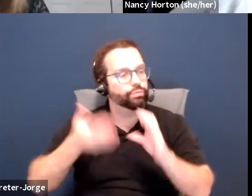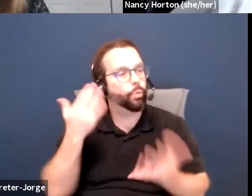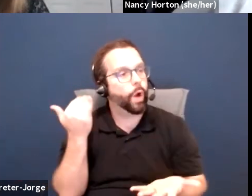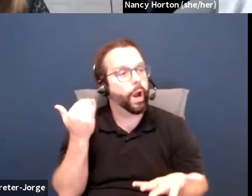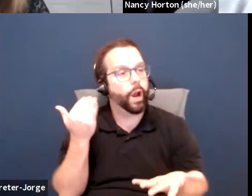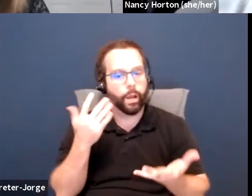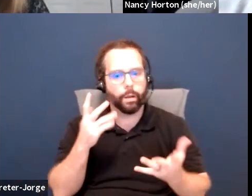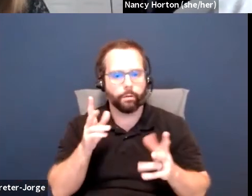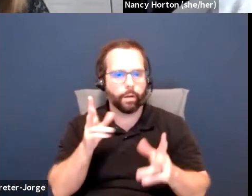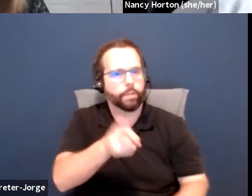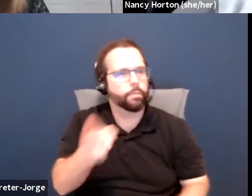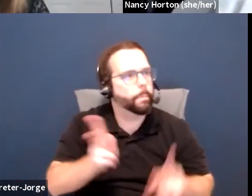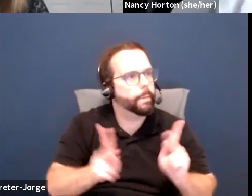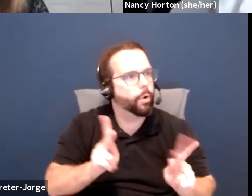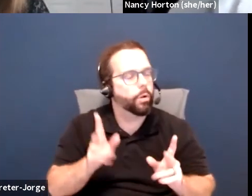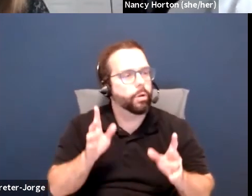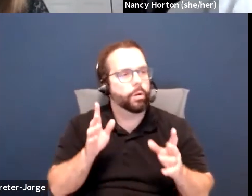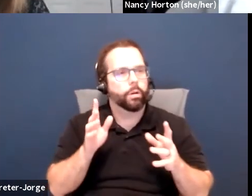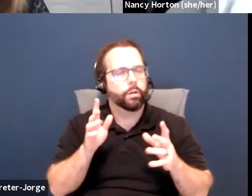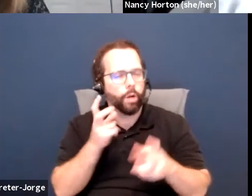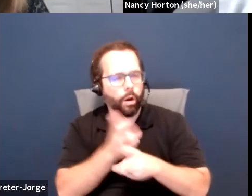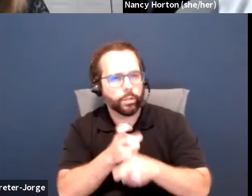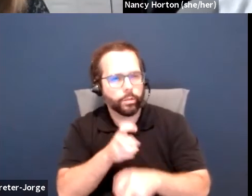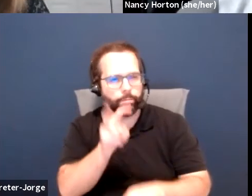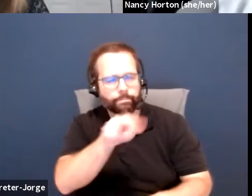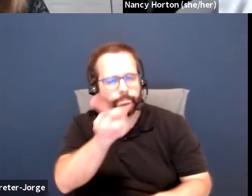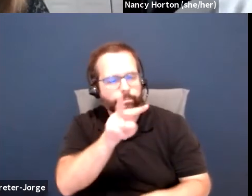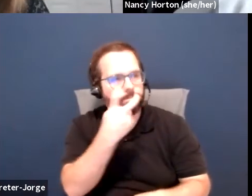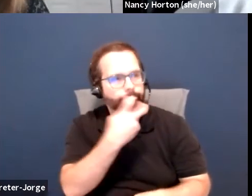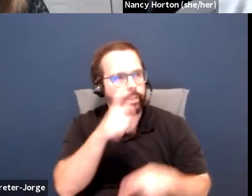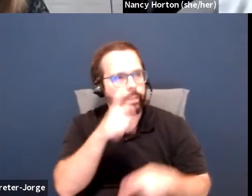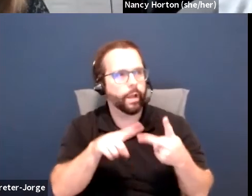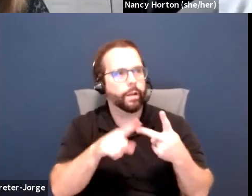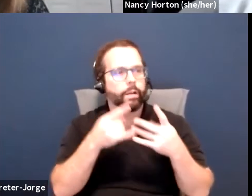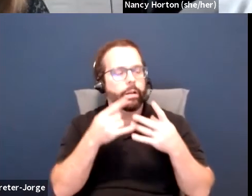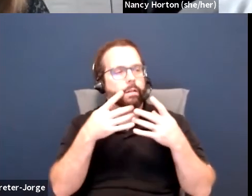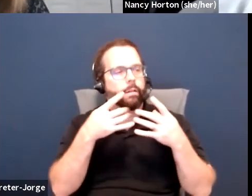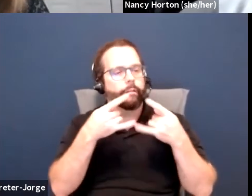example, for someone who is hard of hearing to communicate with other